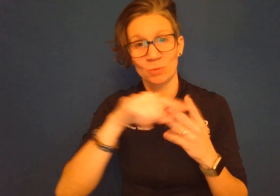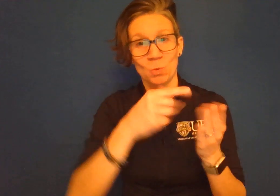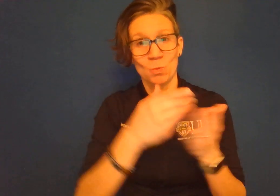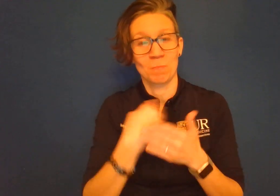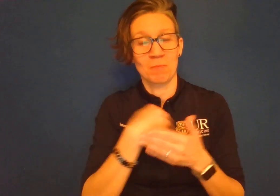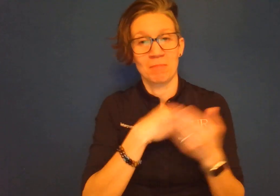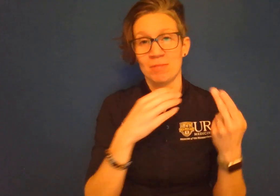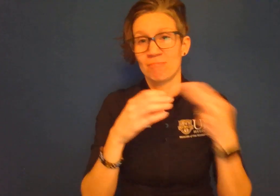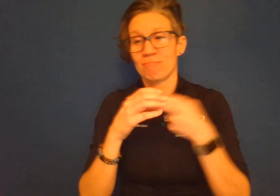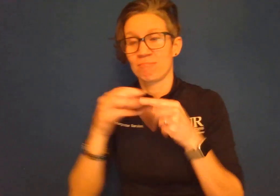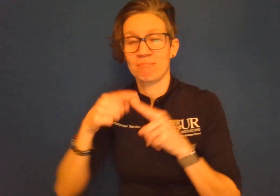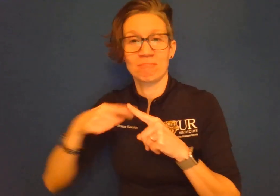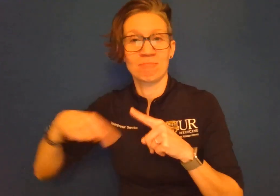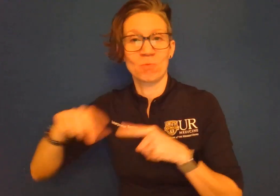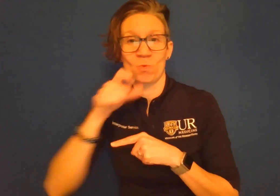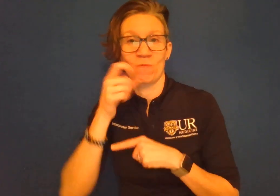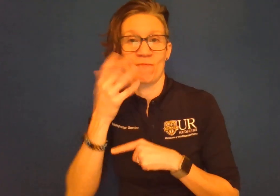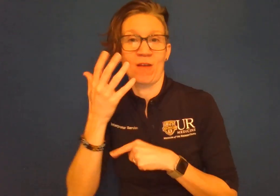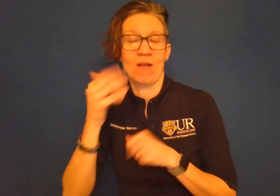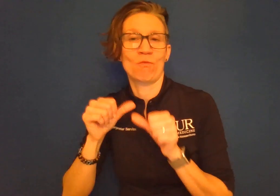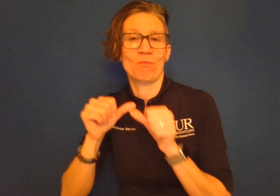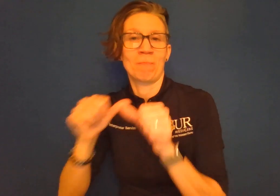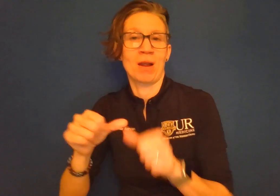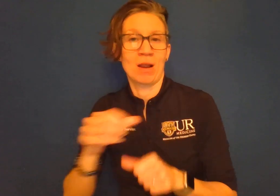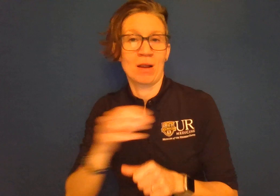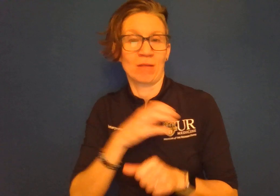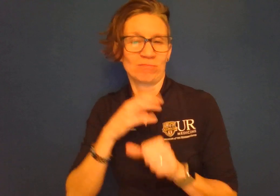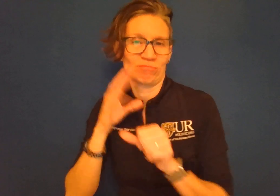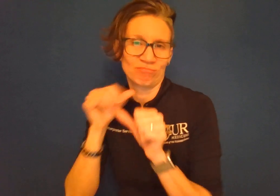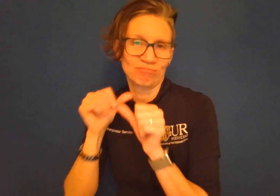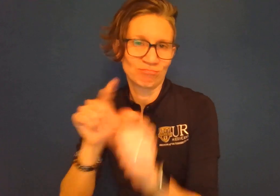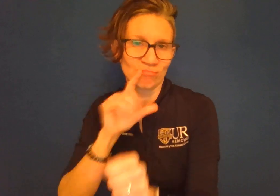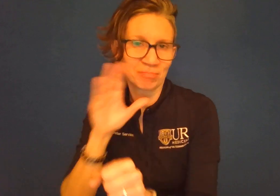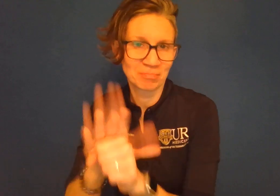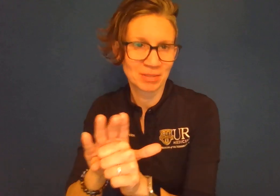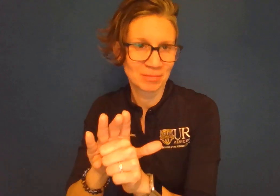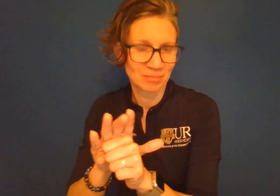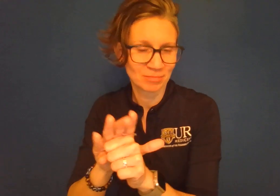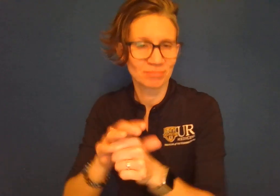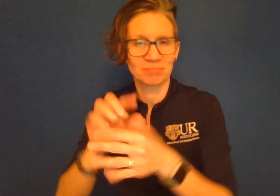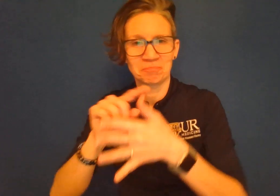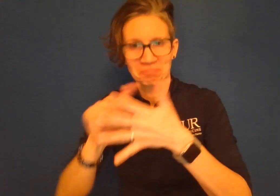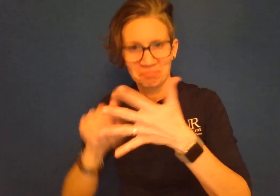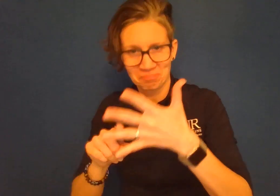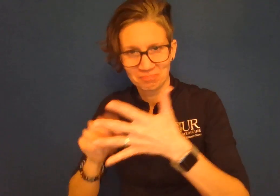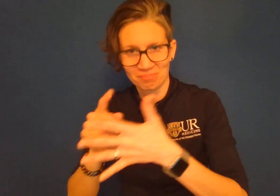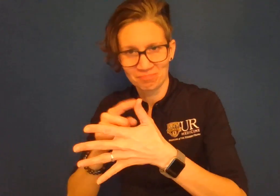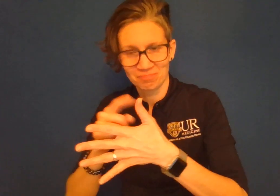Those new members join DPAC with five Council members who will continue their commitment. Those five members include